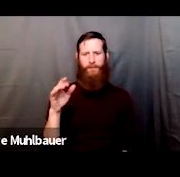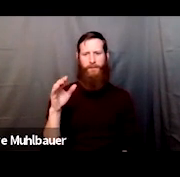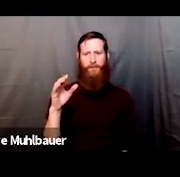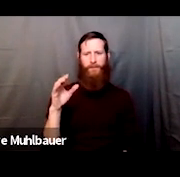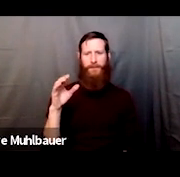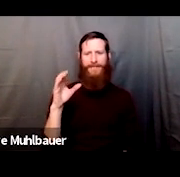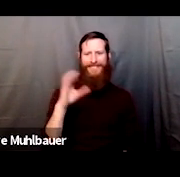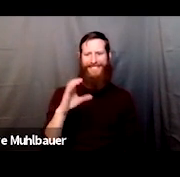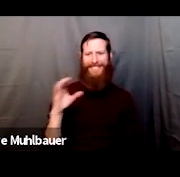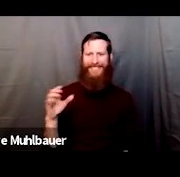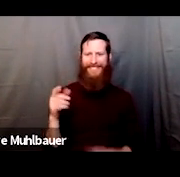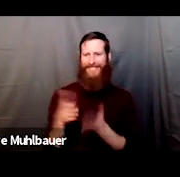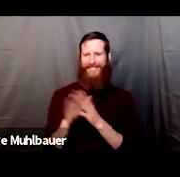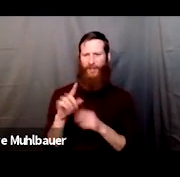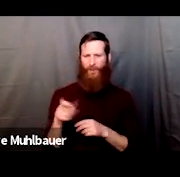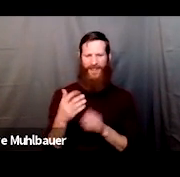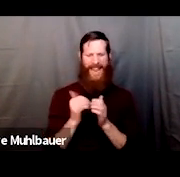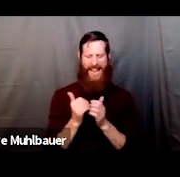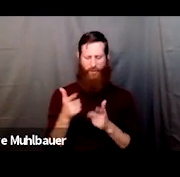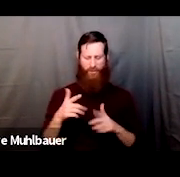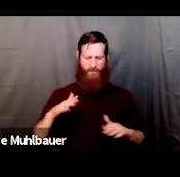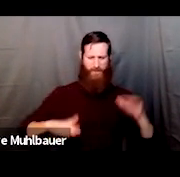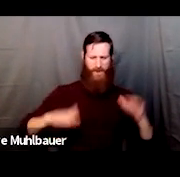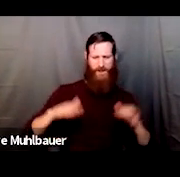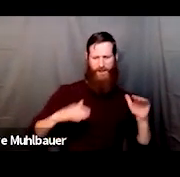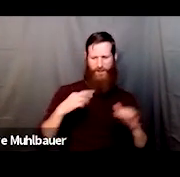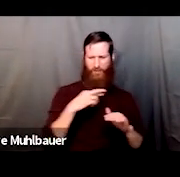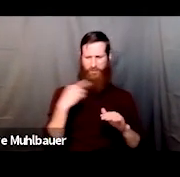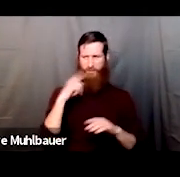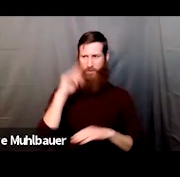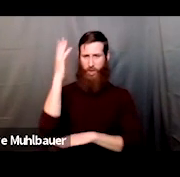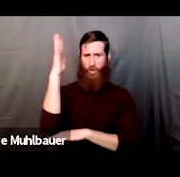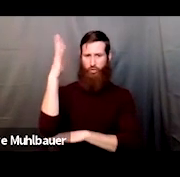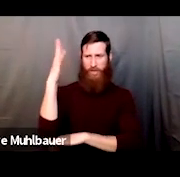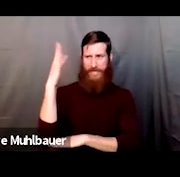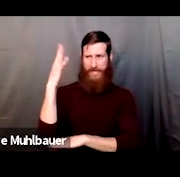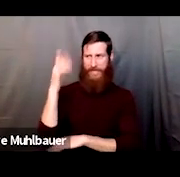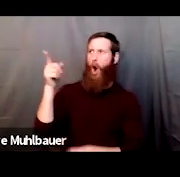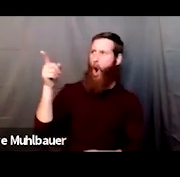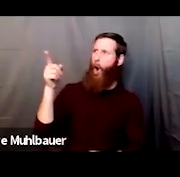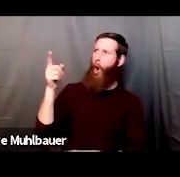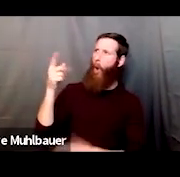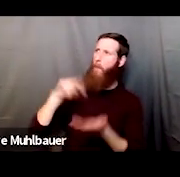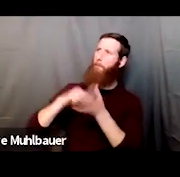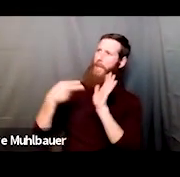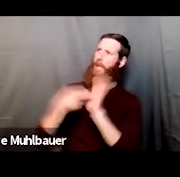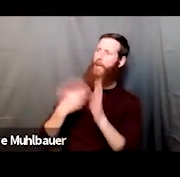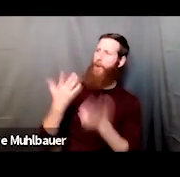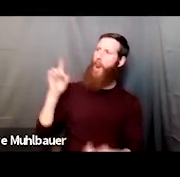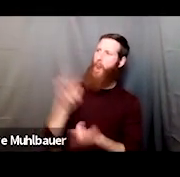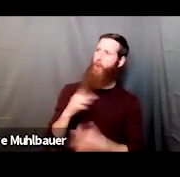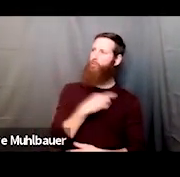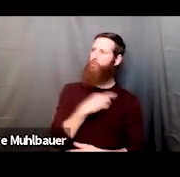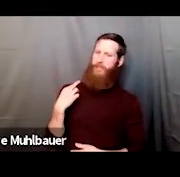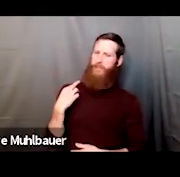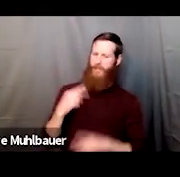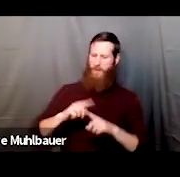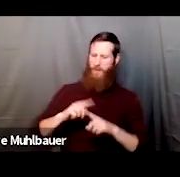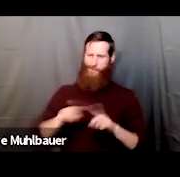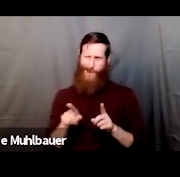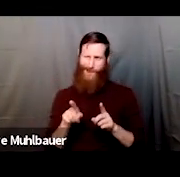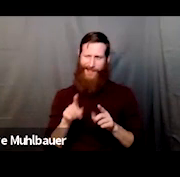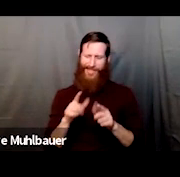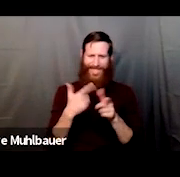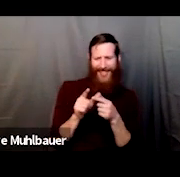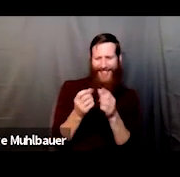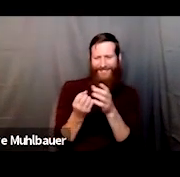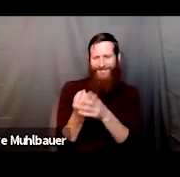She is wondering "how do you balance the risk of trees being a lower avalanche risk with vegetation also being a terrain trap"?